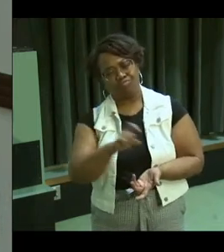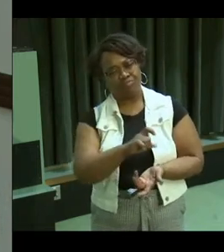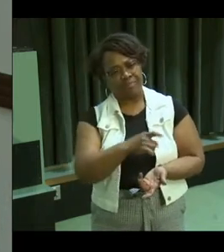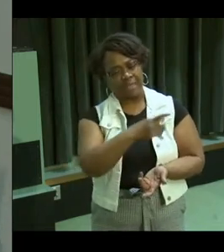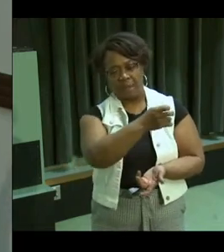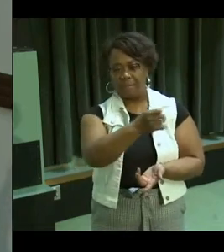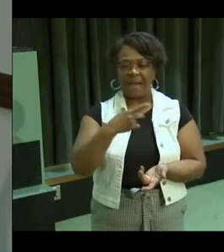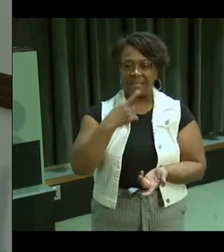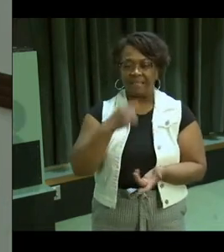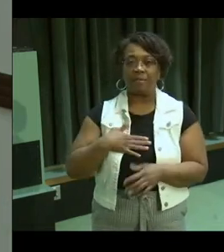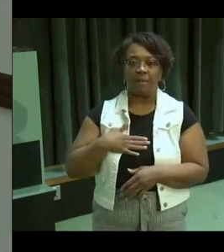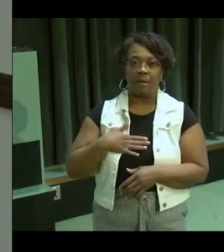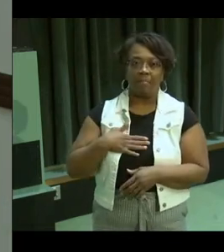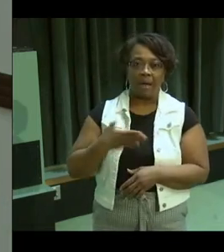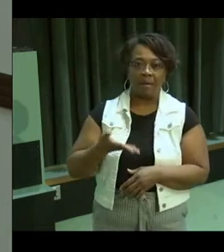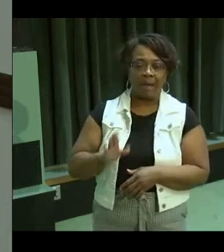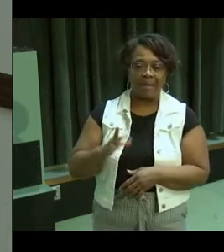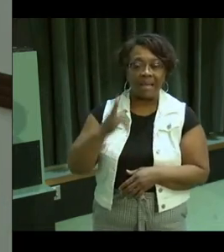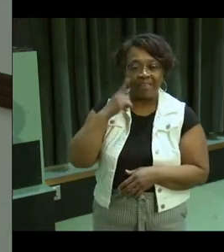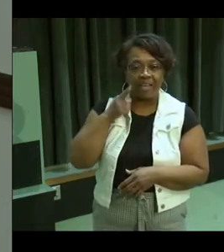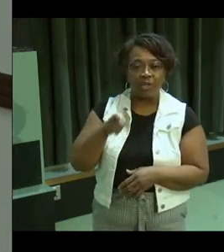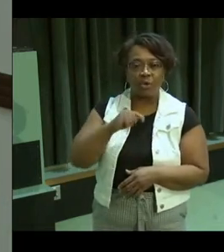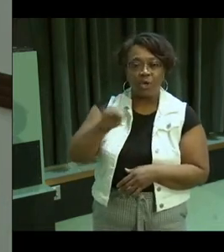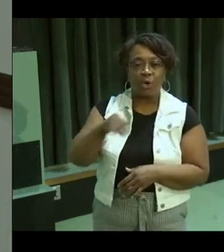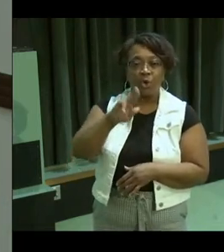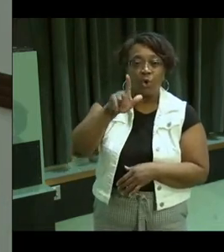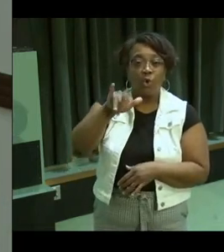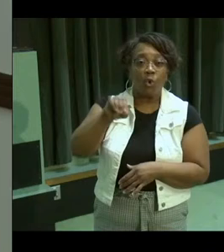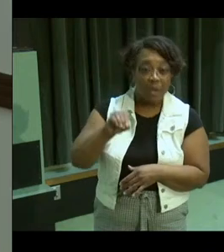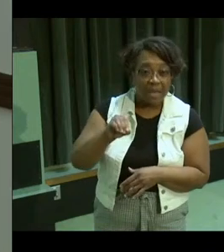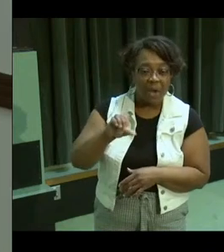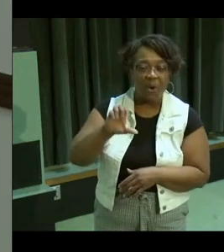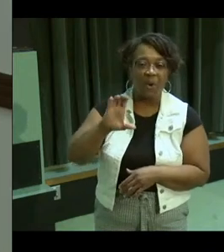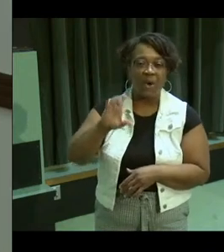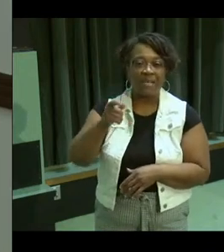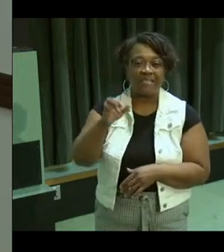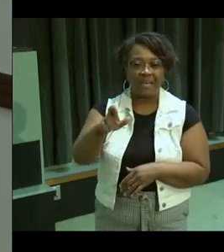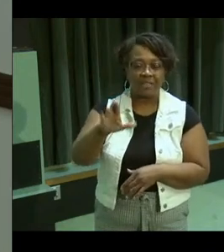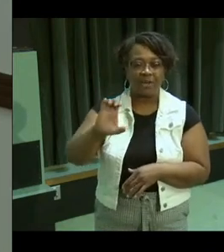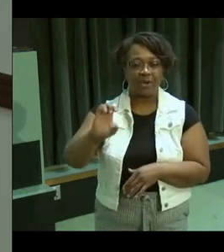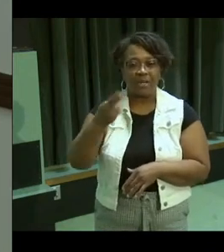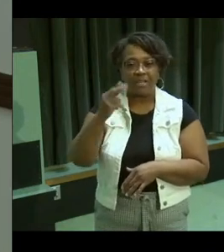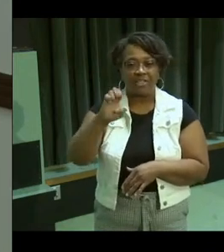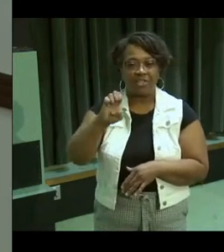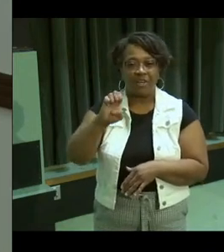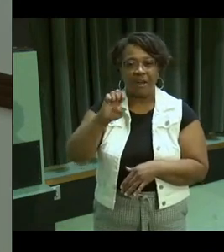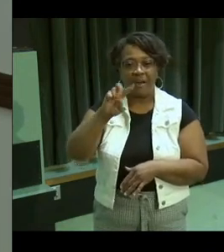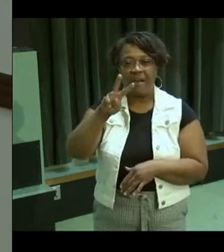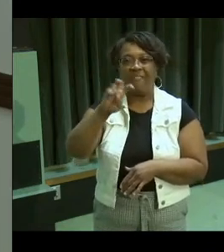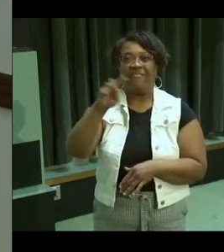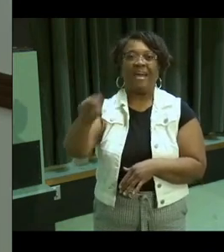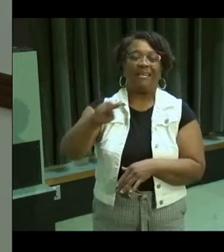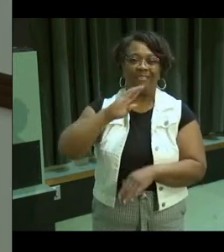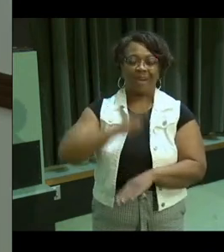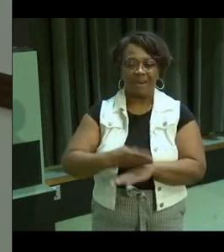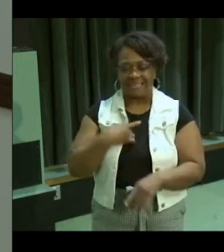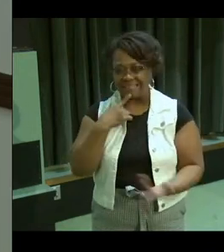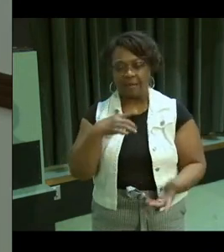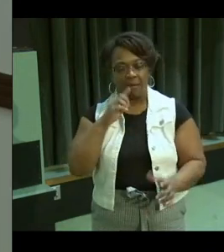goes over and he comes back. He goes, oh my God, they think